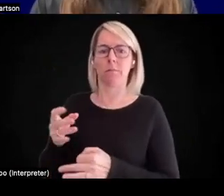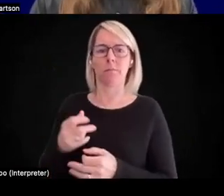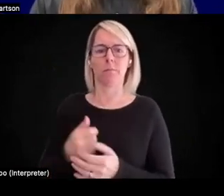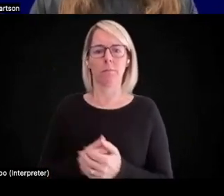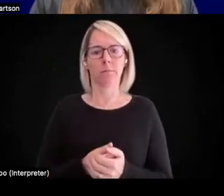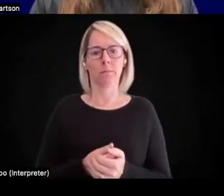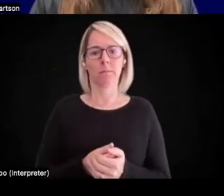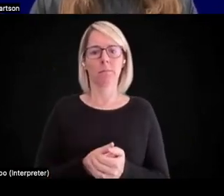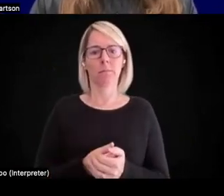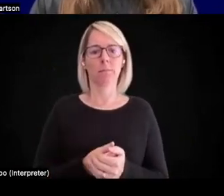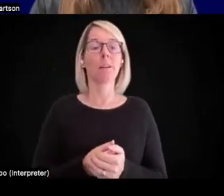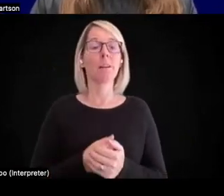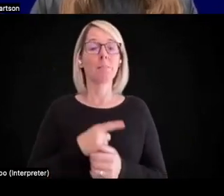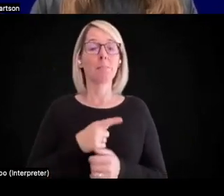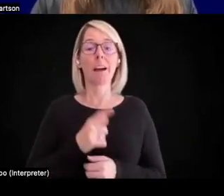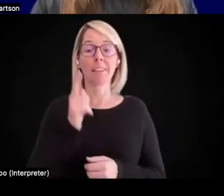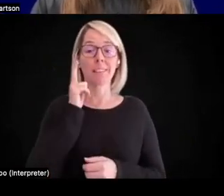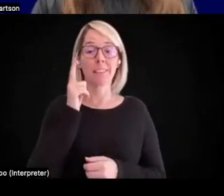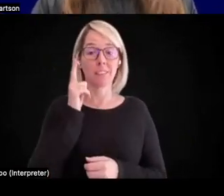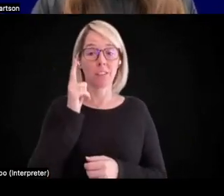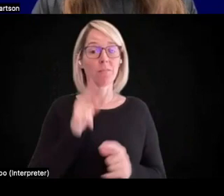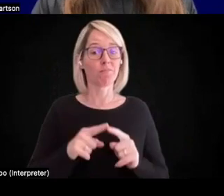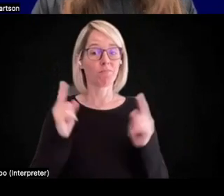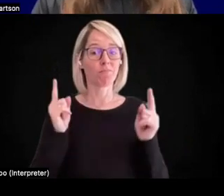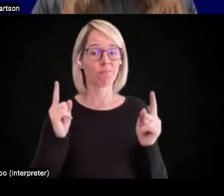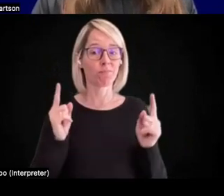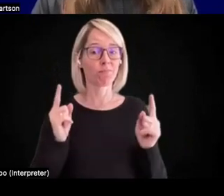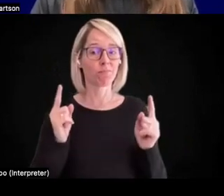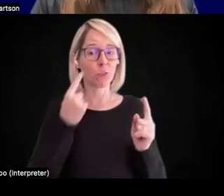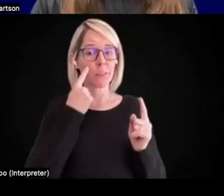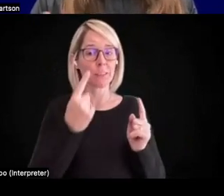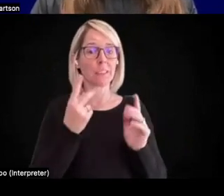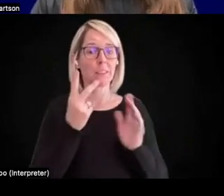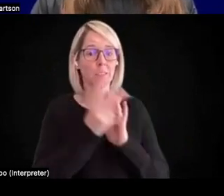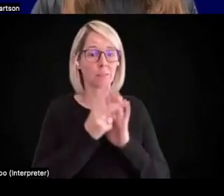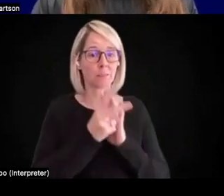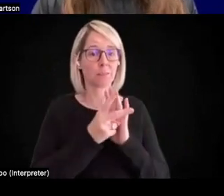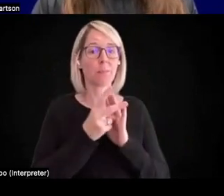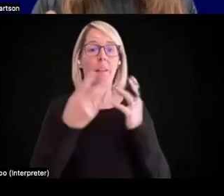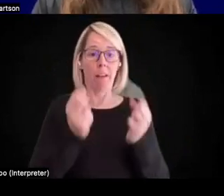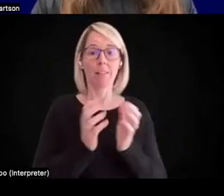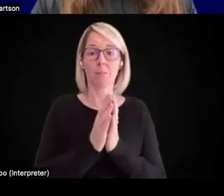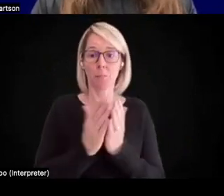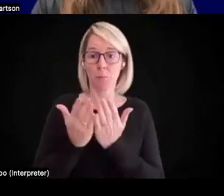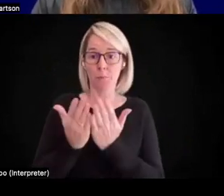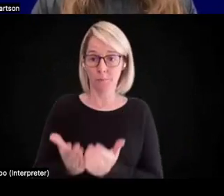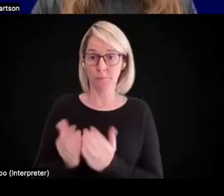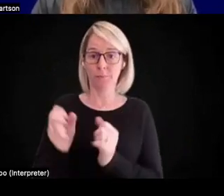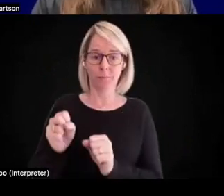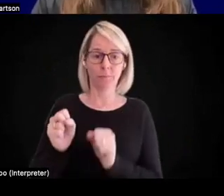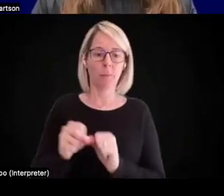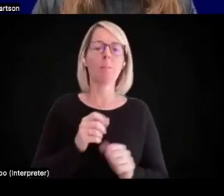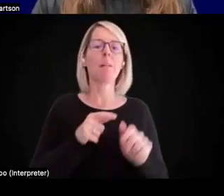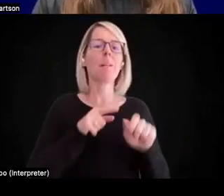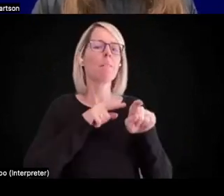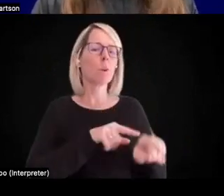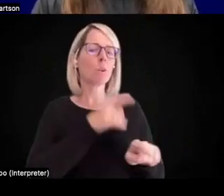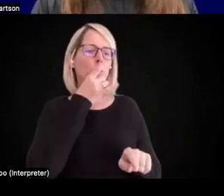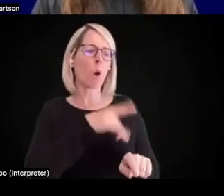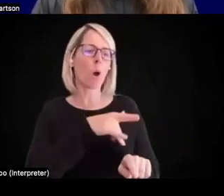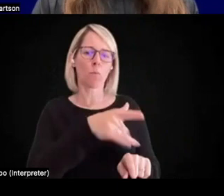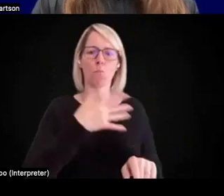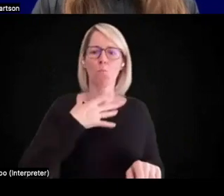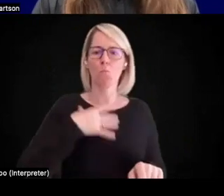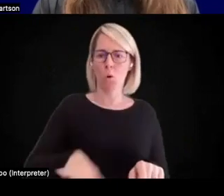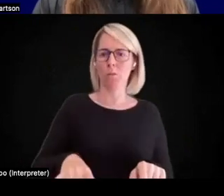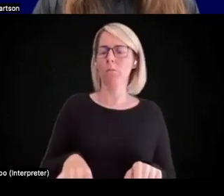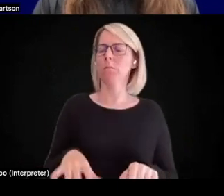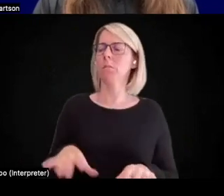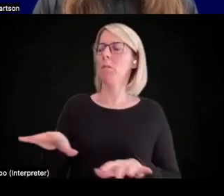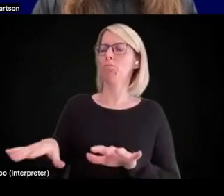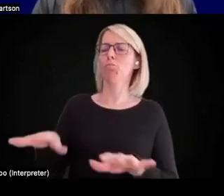teacher does is has the book there but follows the child's lead through that to see how that activity